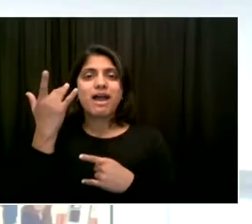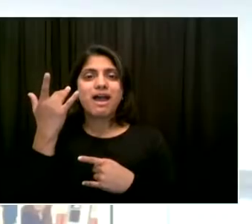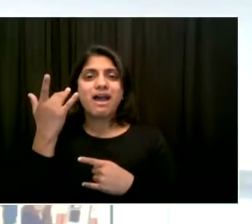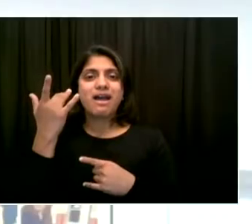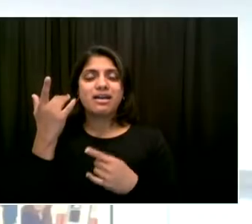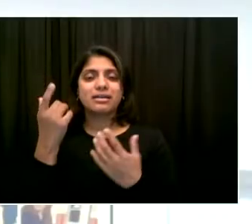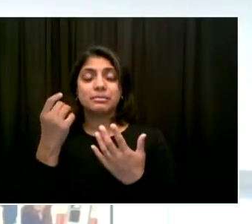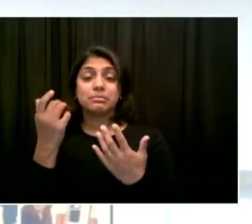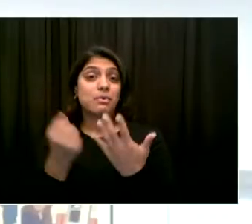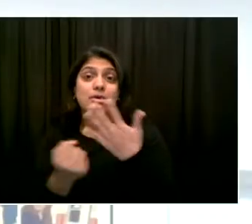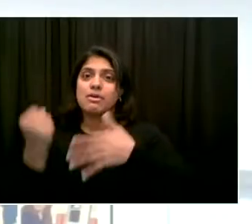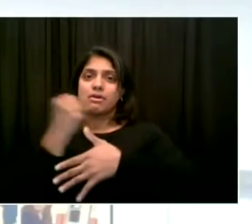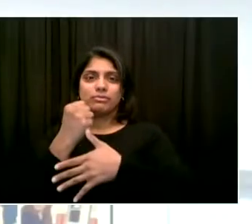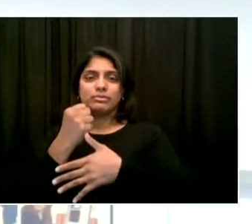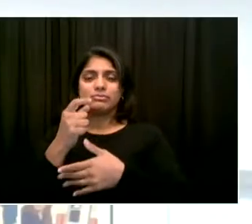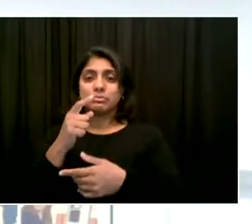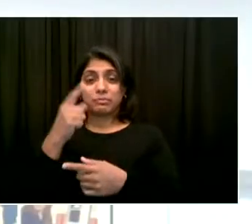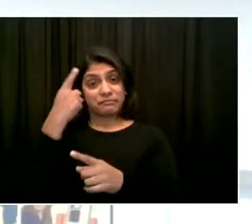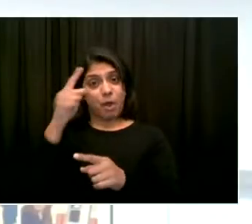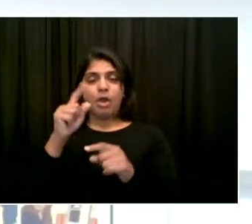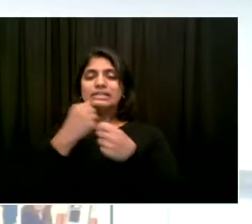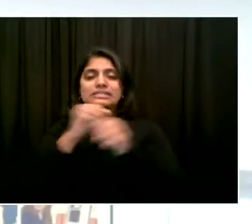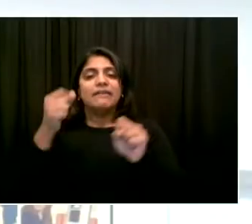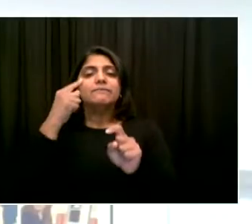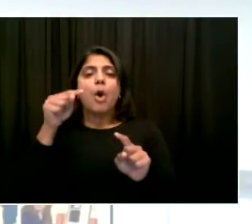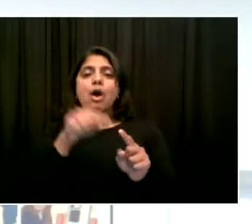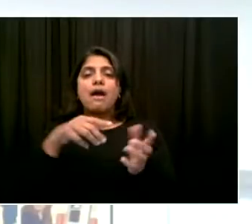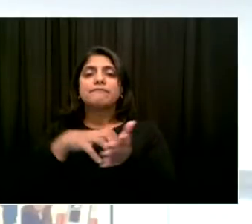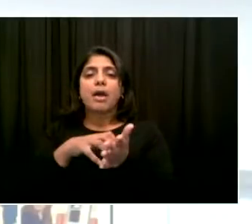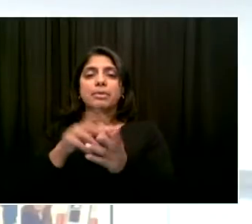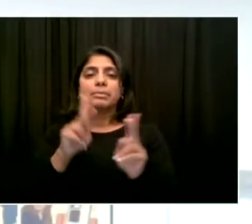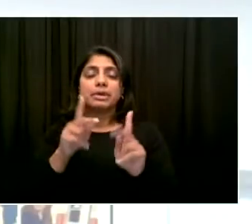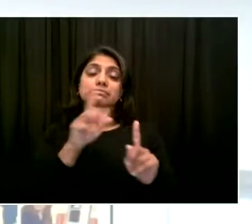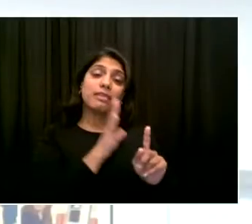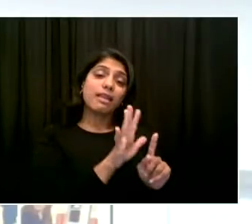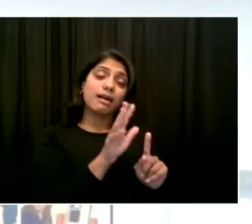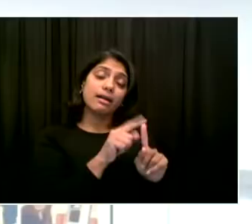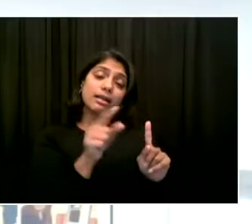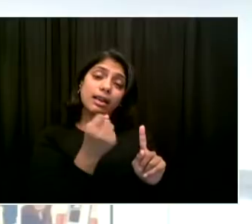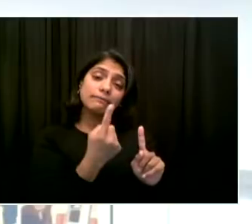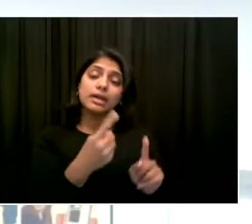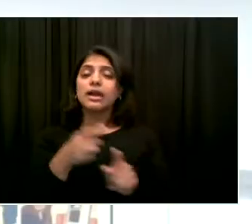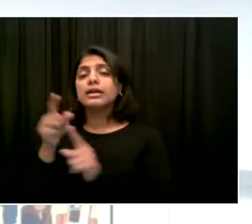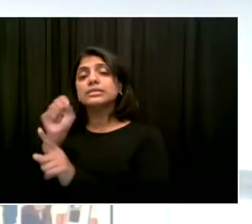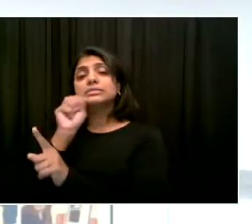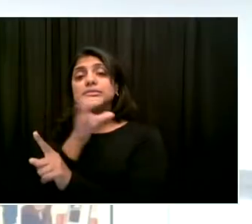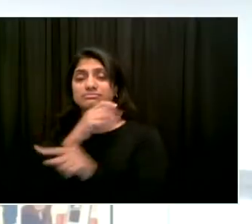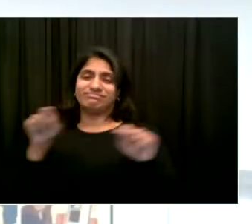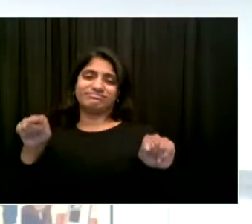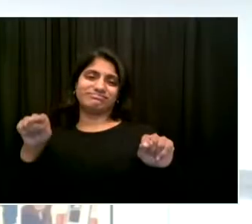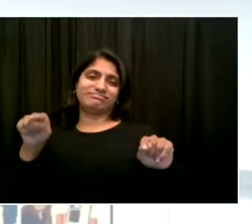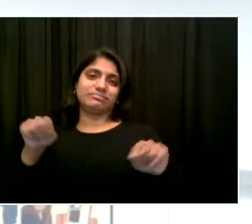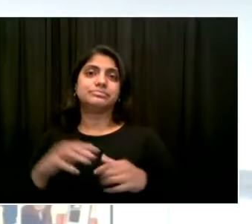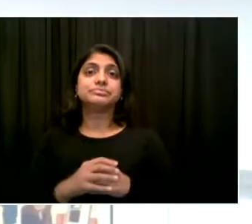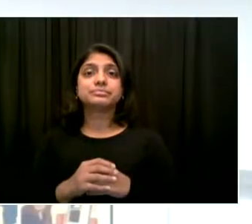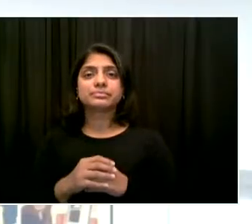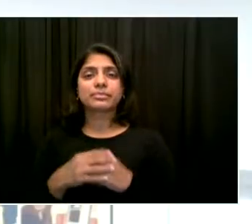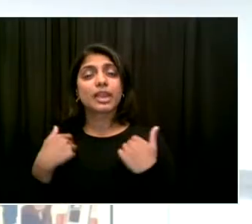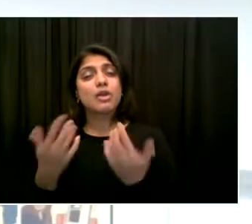HELP MAKE GATHERINGS SAFER. THE THIRD THING I WILL SAY,